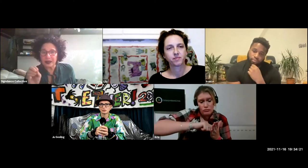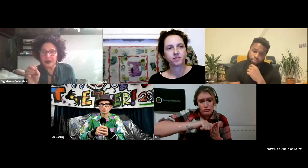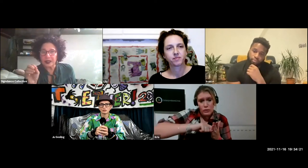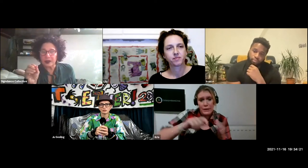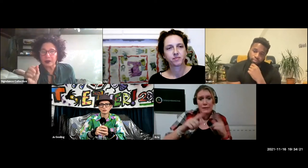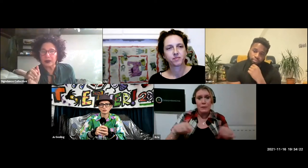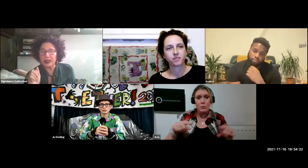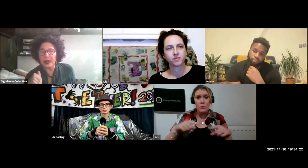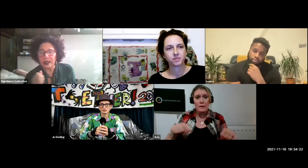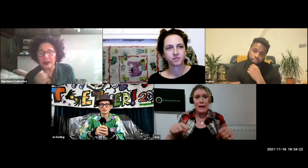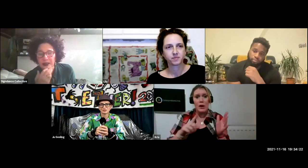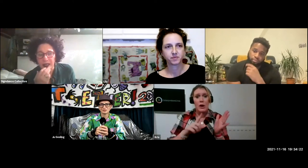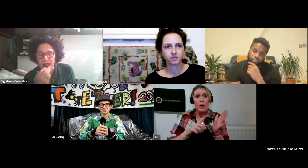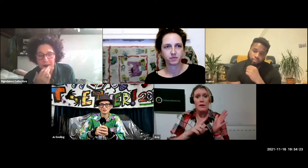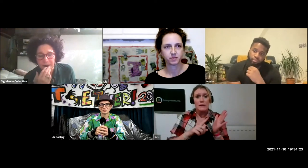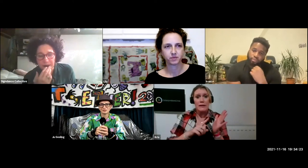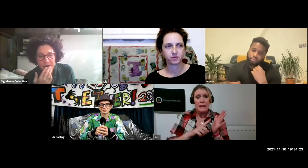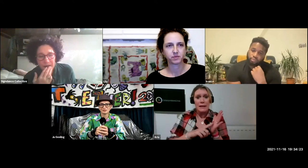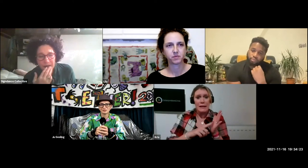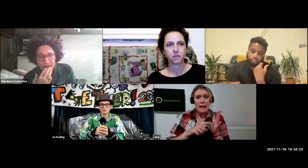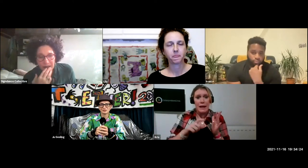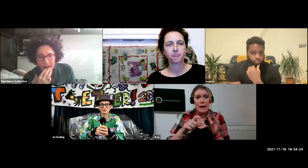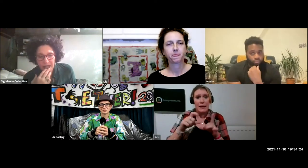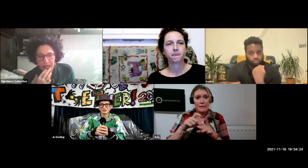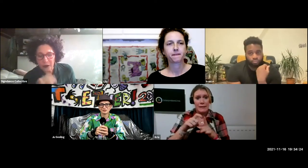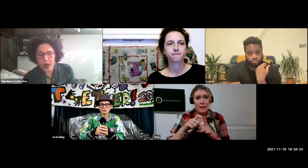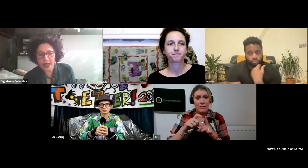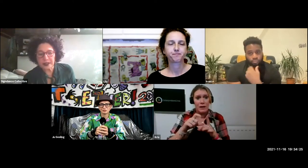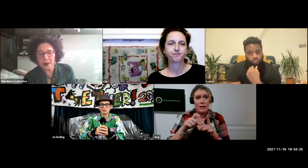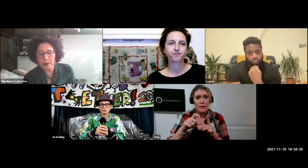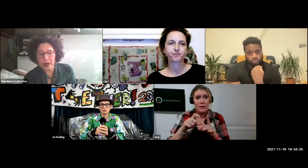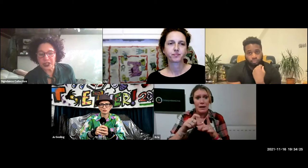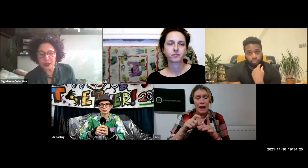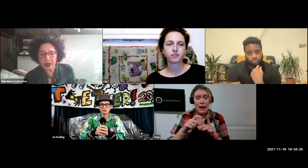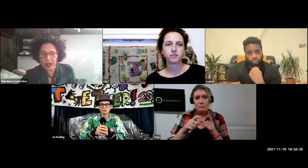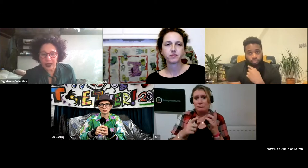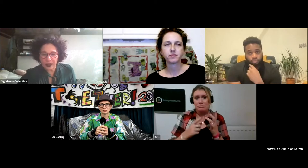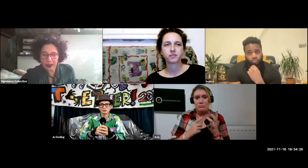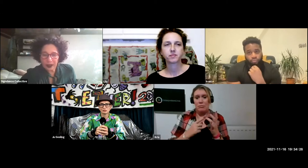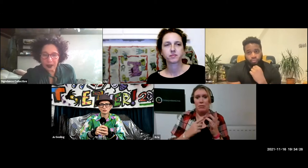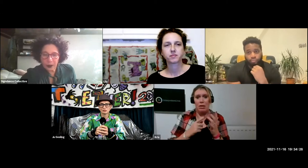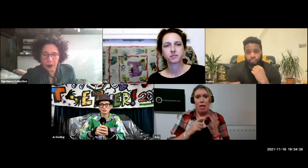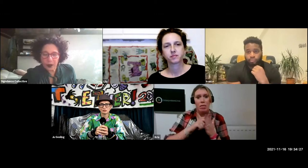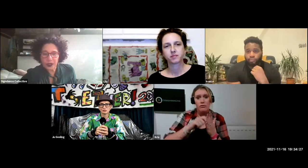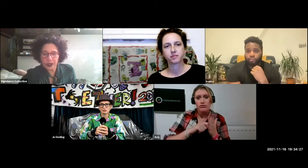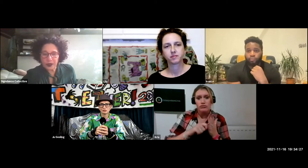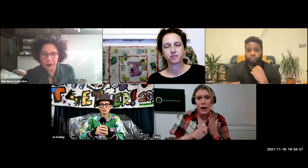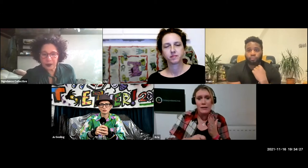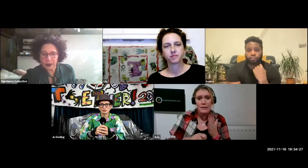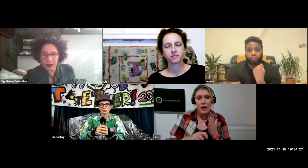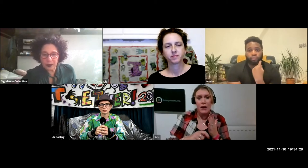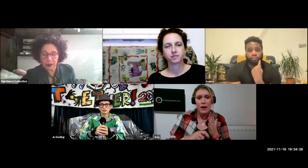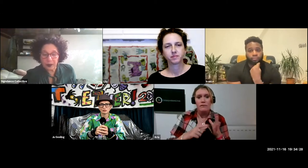Julie says that makes so much sense, thank you. So I am really interested about this way